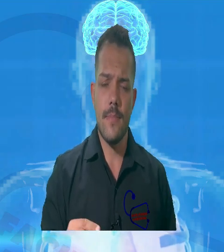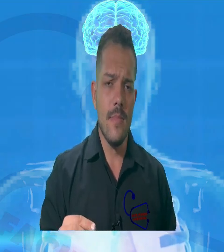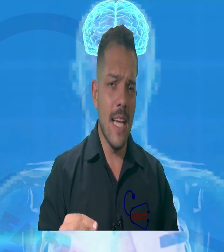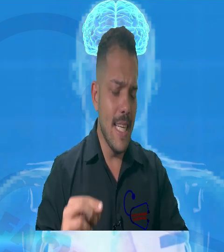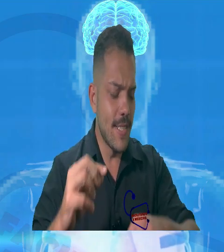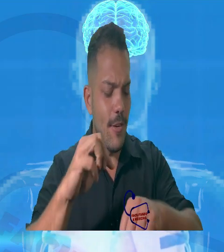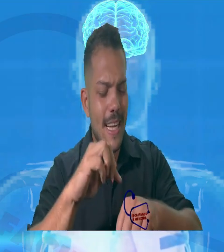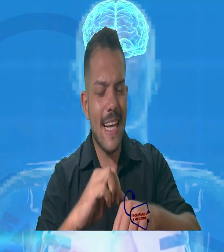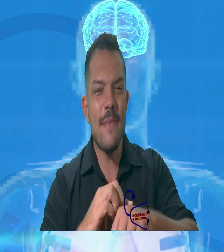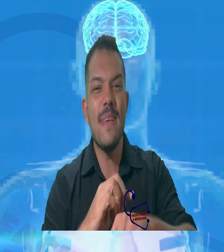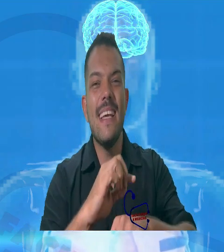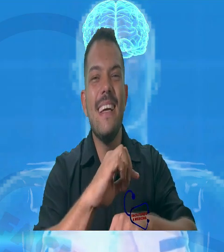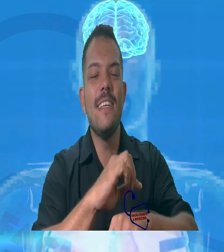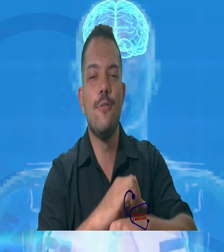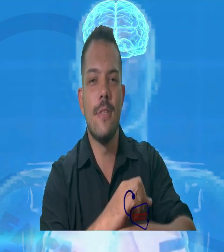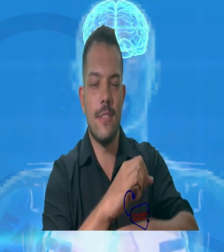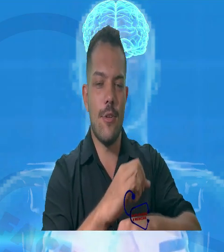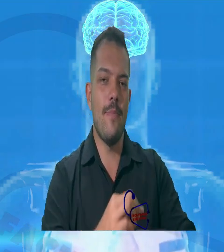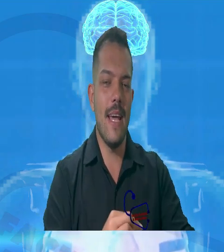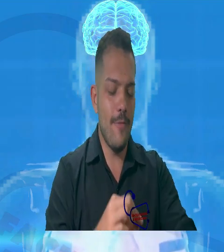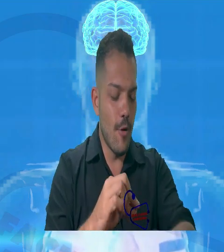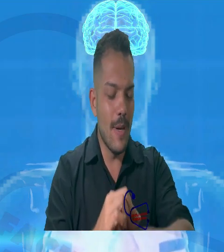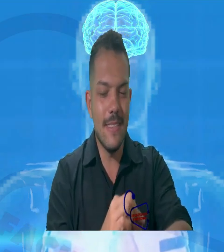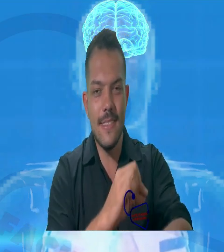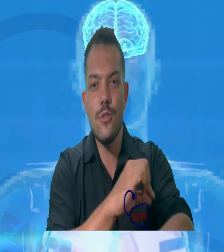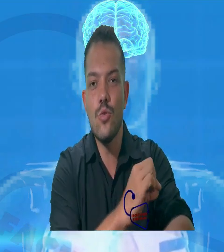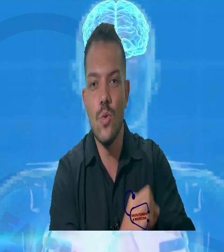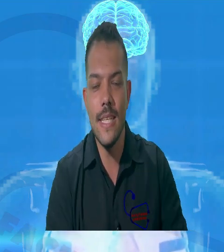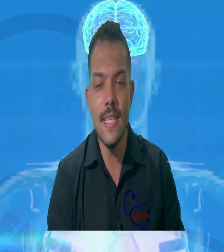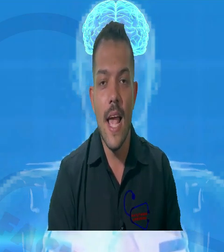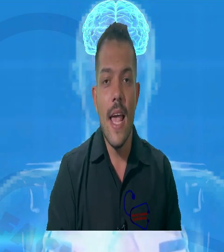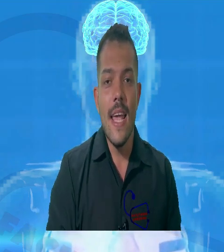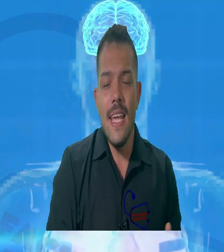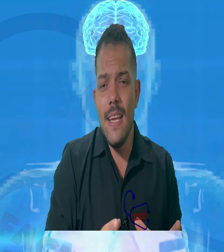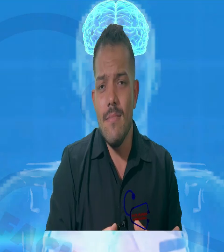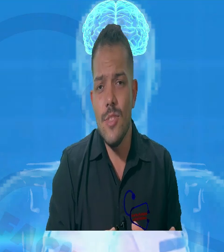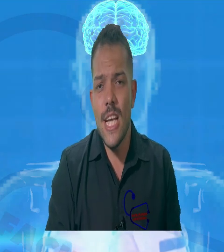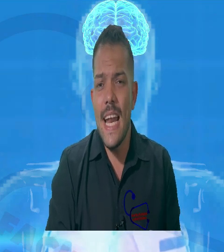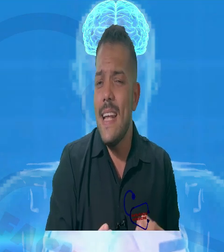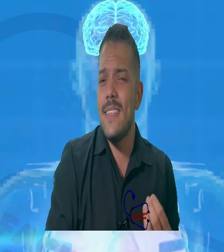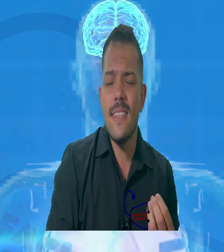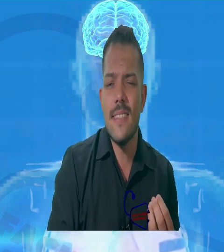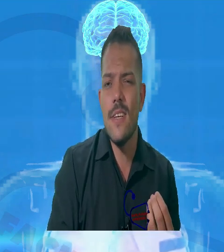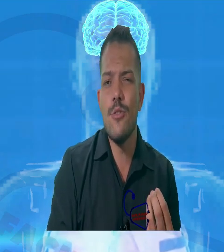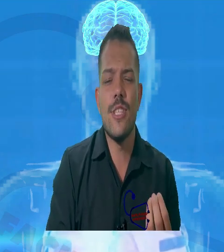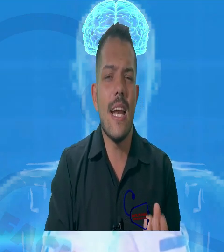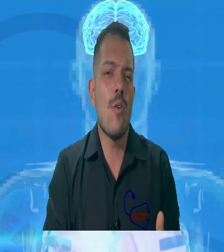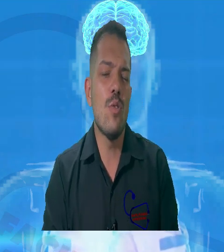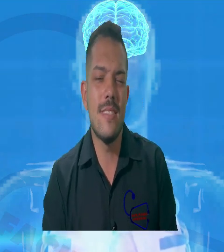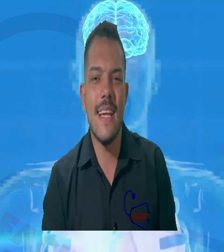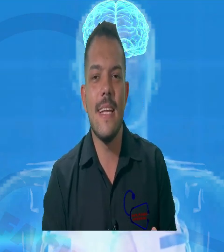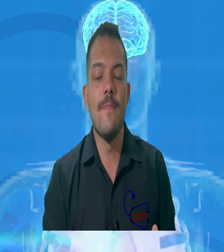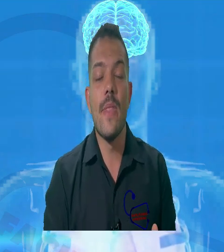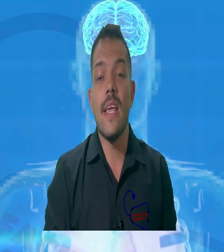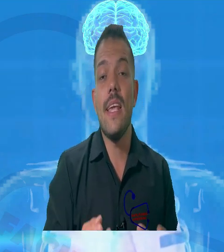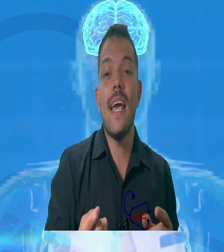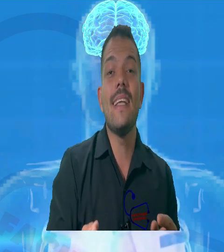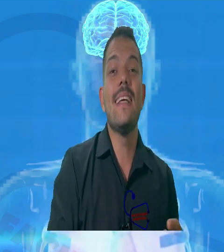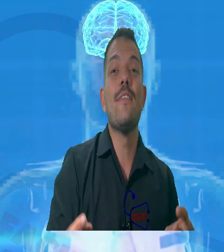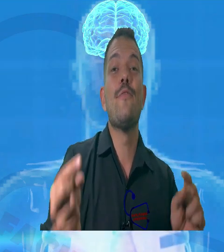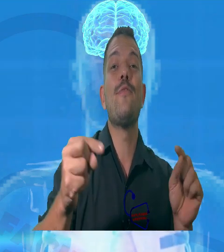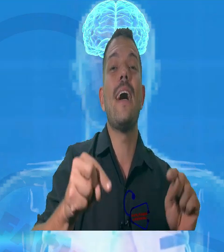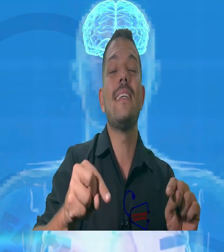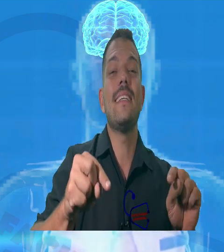they walk there on your skin forming these tunnels and generate irritation generate itching and they still do